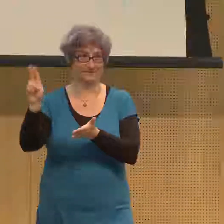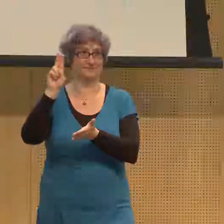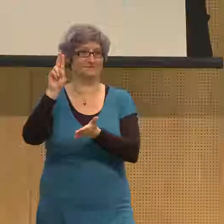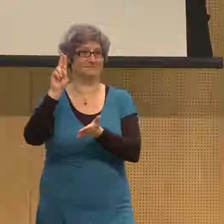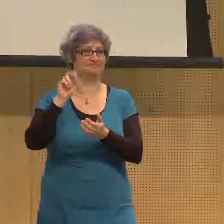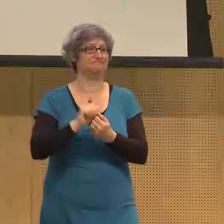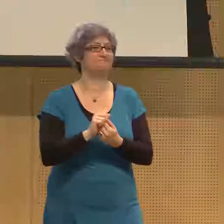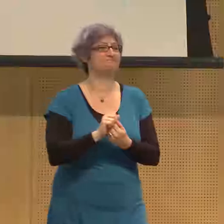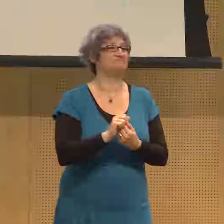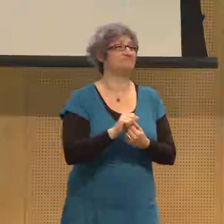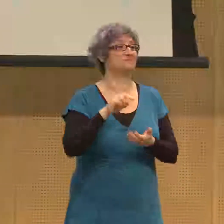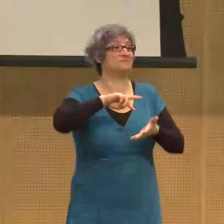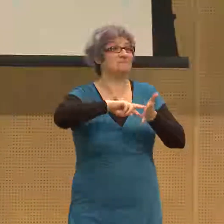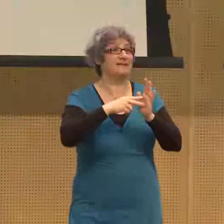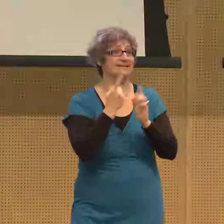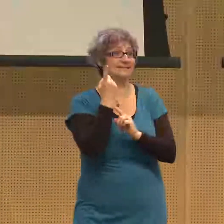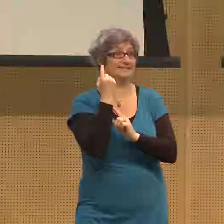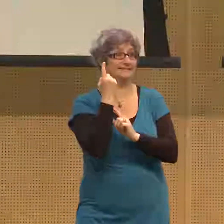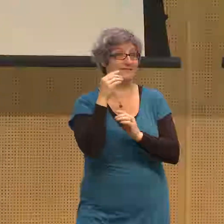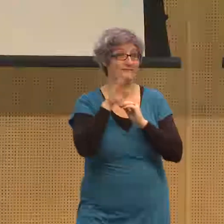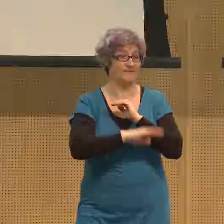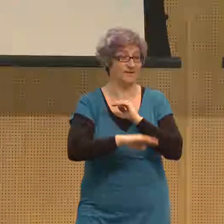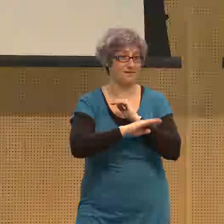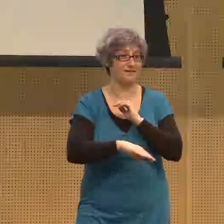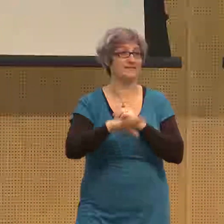for the class of 1966, a 50th celebration.